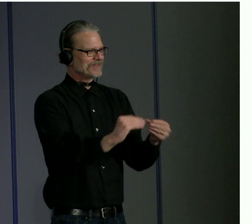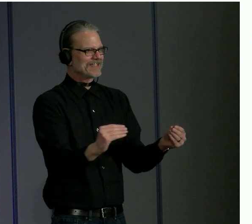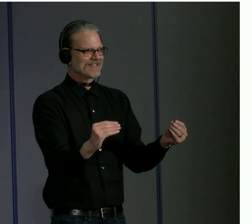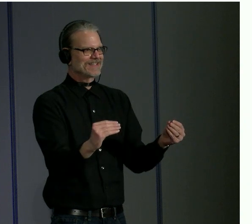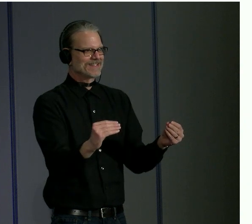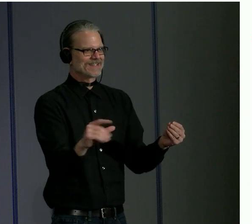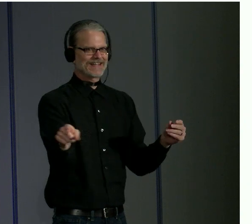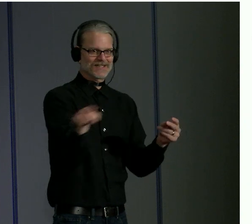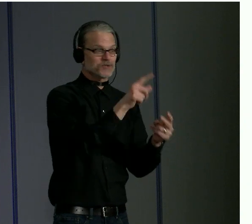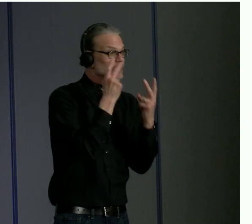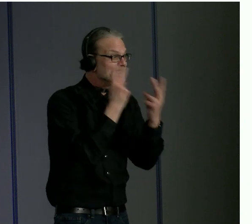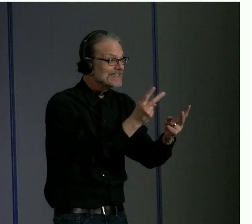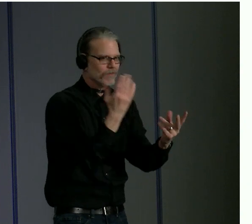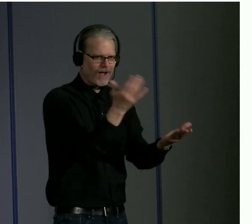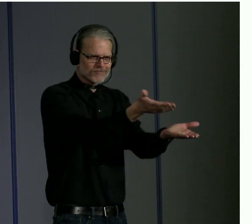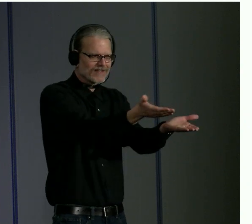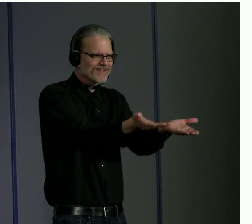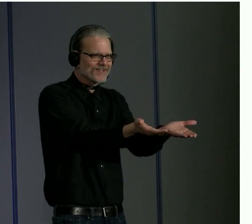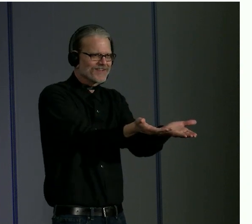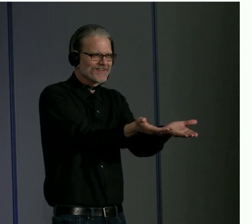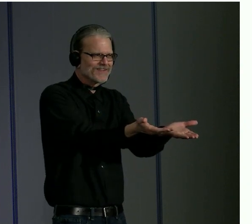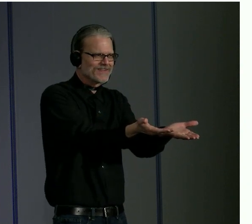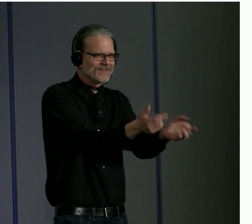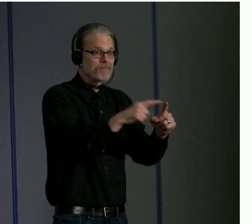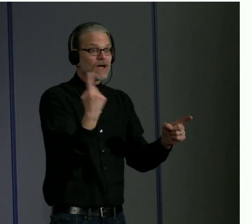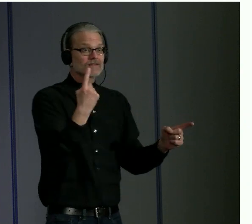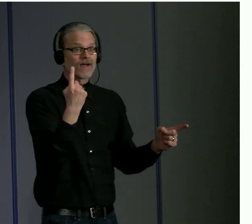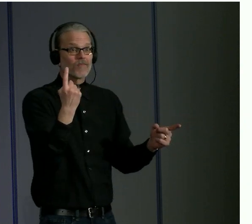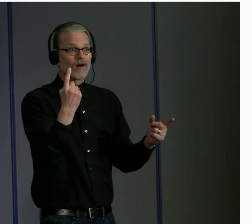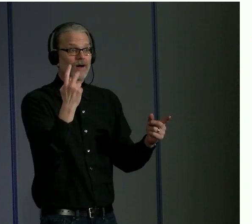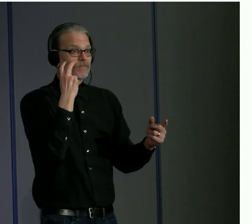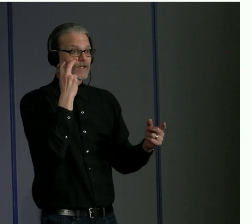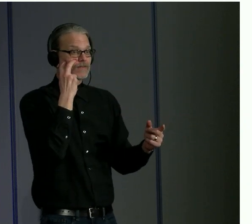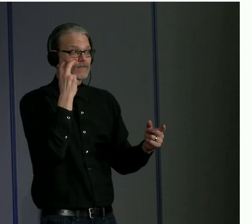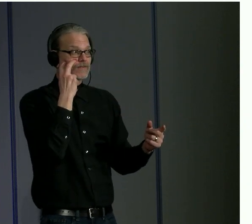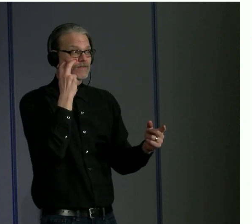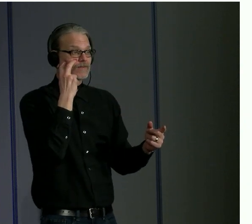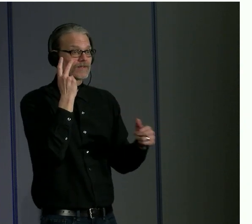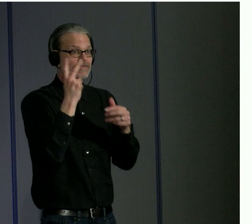Because it's right there for us. But someone using assistive technology might not be able